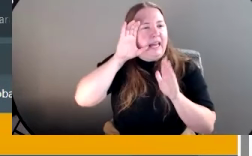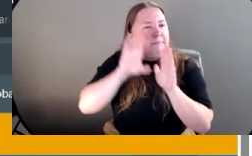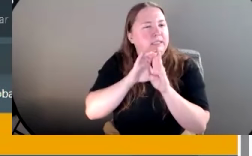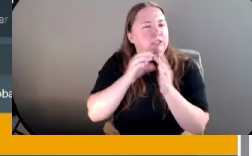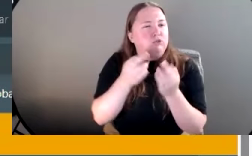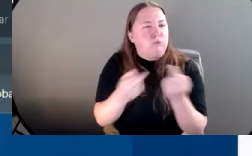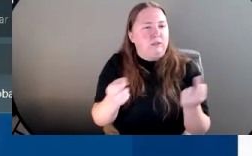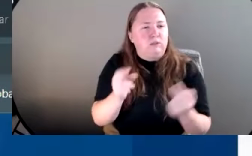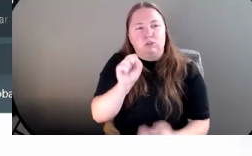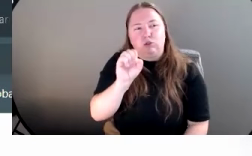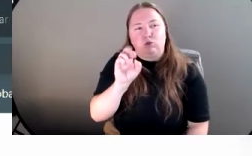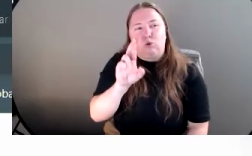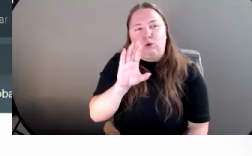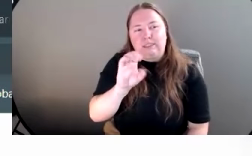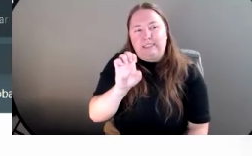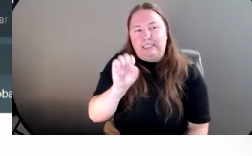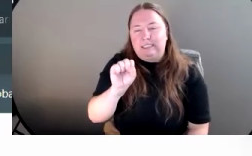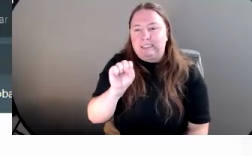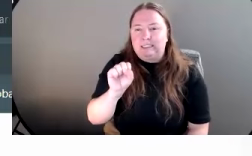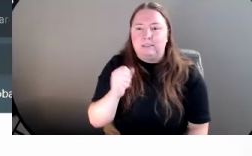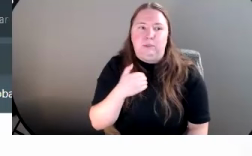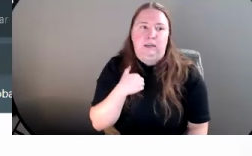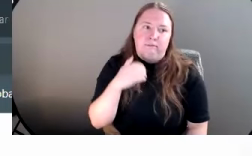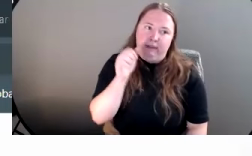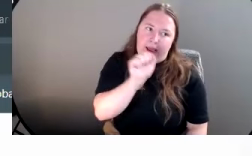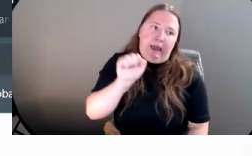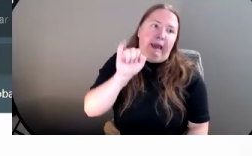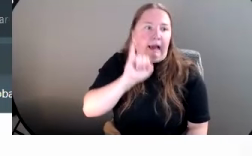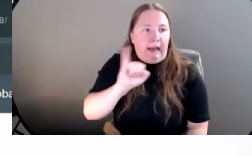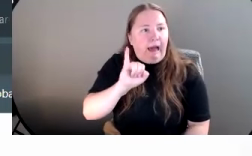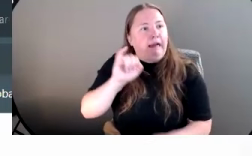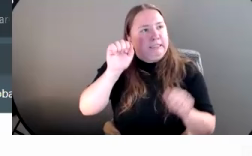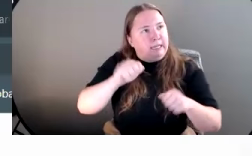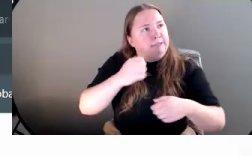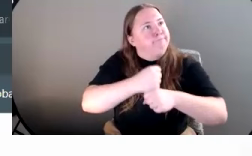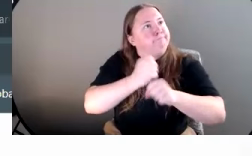You know, we've got AI now that can generate pretty much anything we want to see.